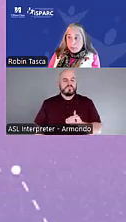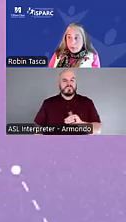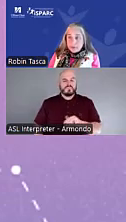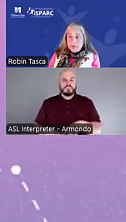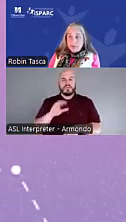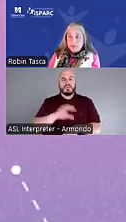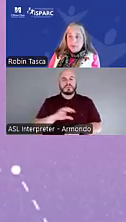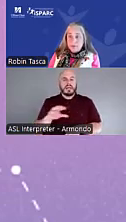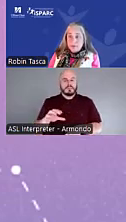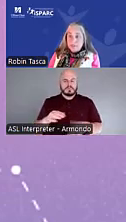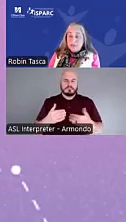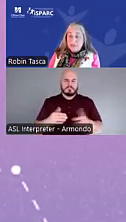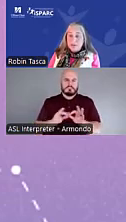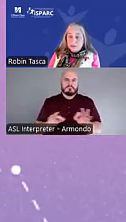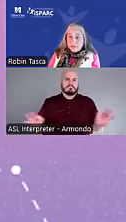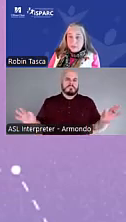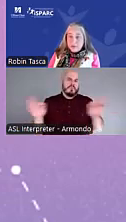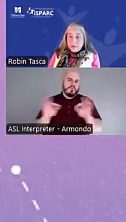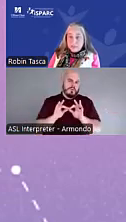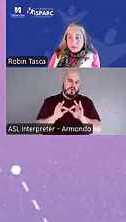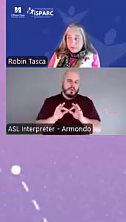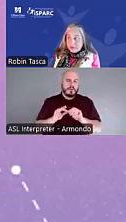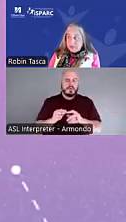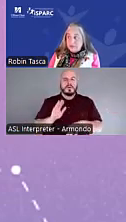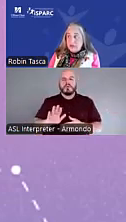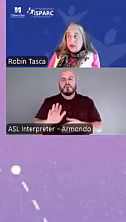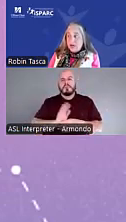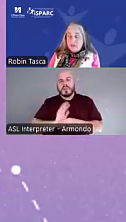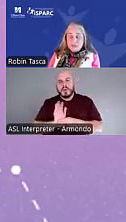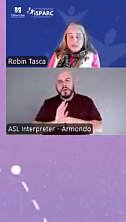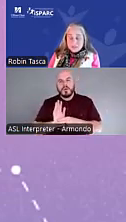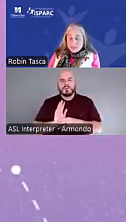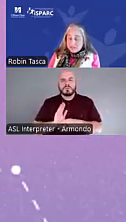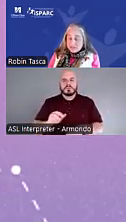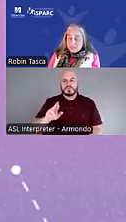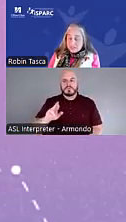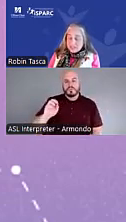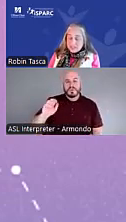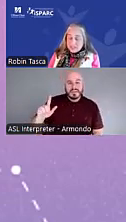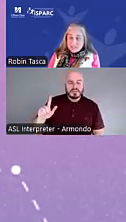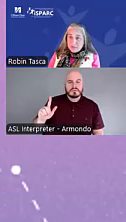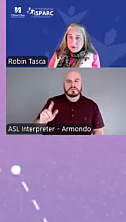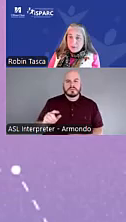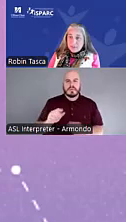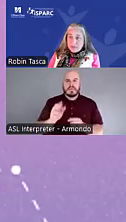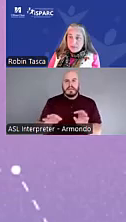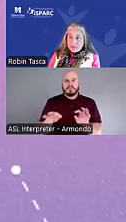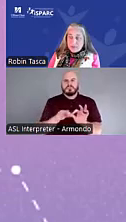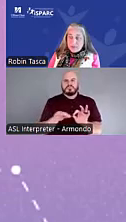so important to closed-caption your videos and your reels. There's so many different software options out there,